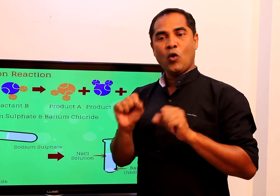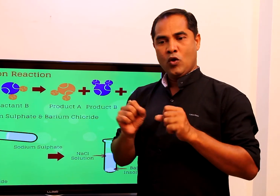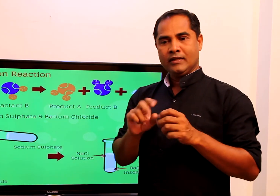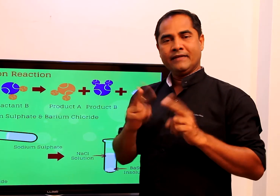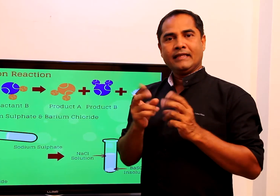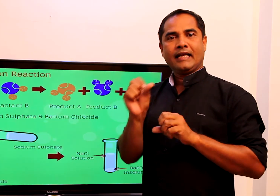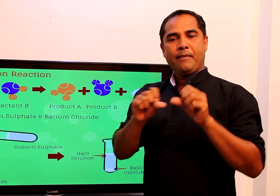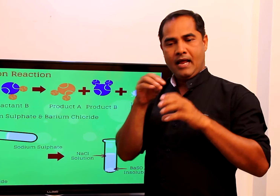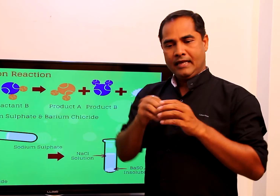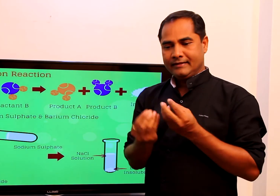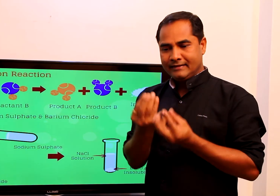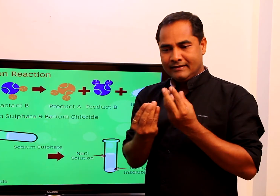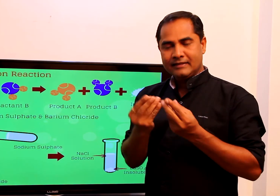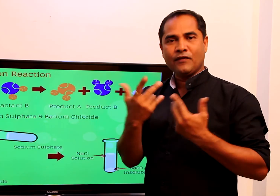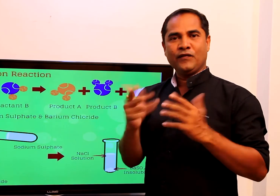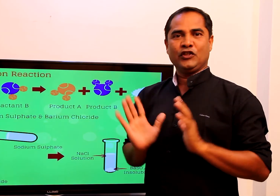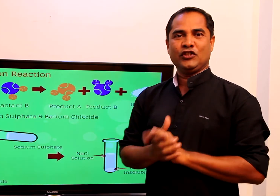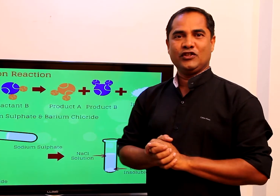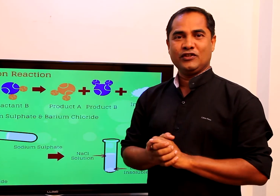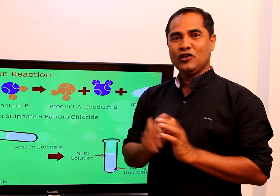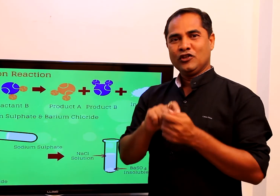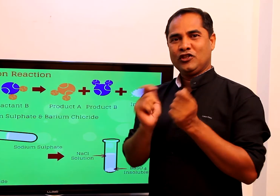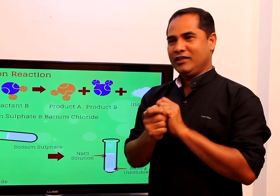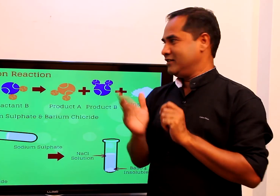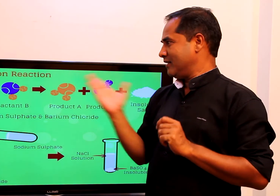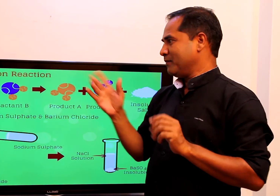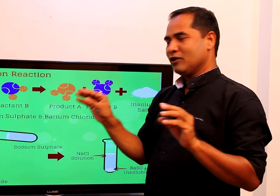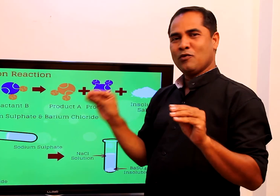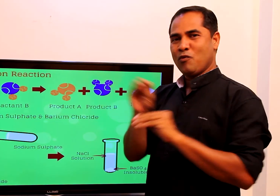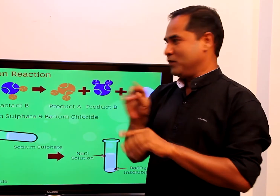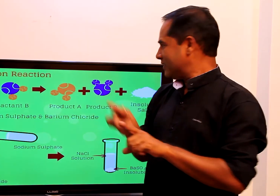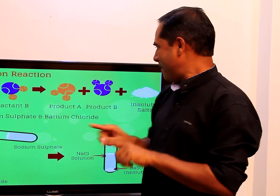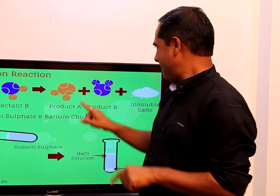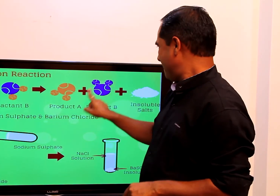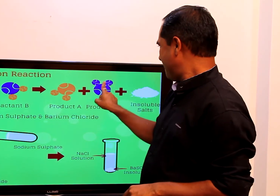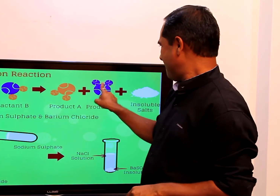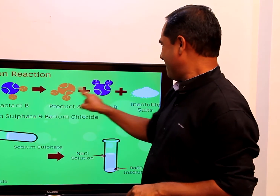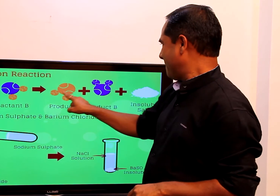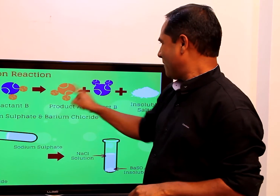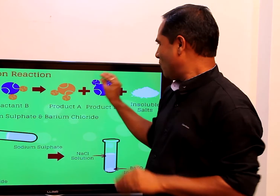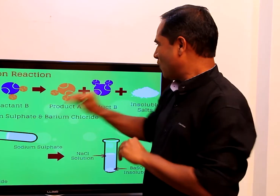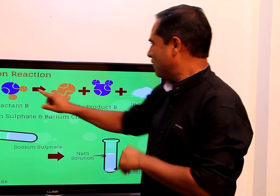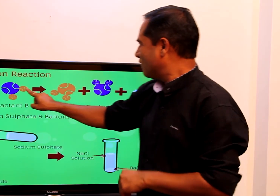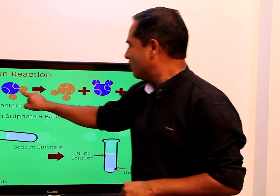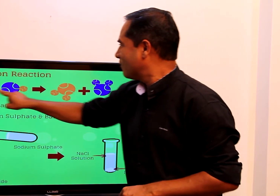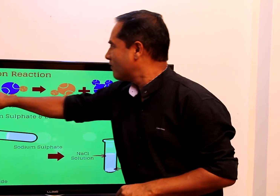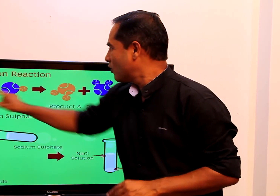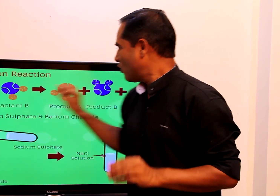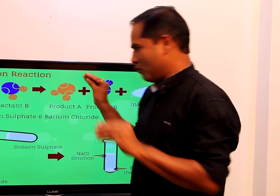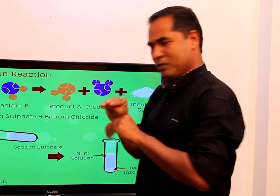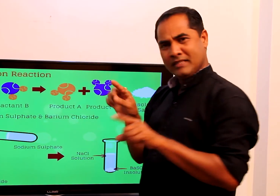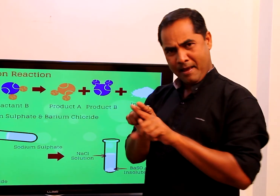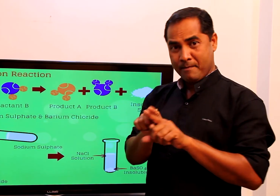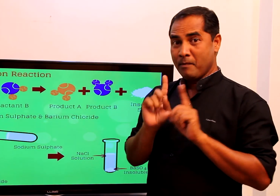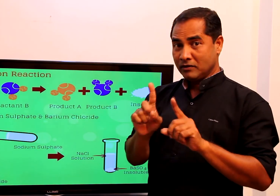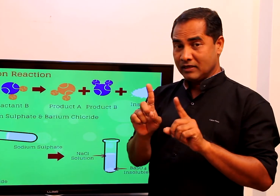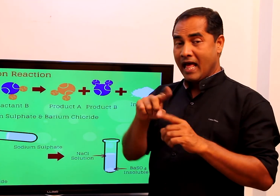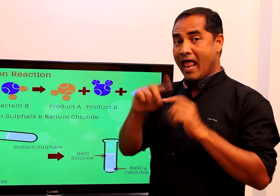formation of an insoluble salt. So the same displacement reaction is happening,